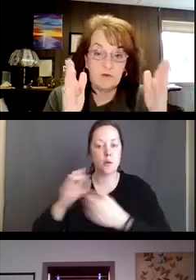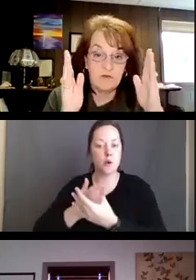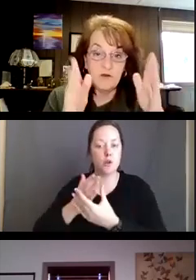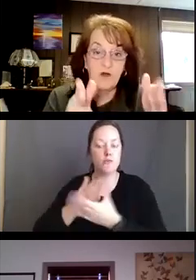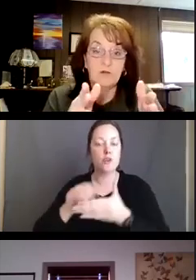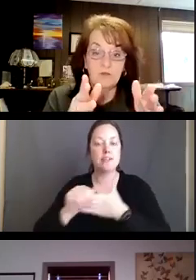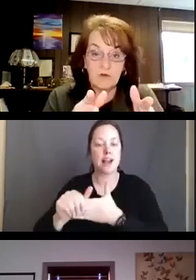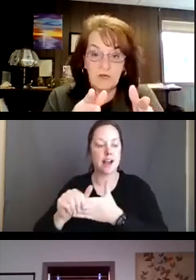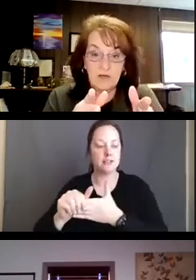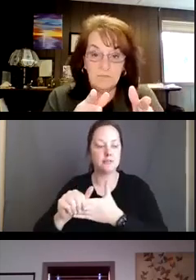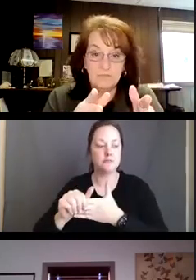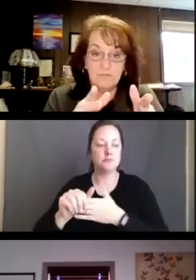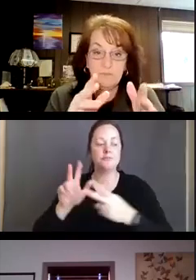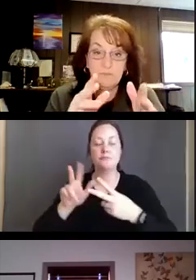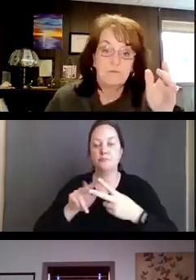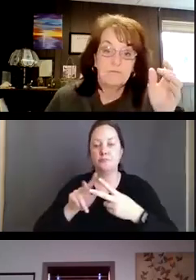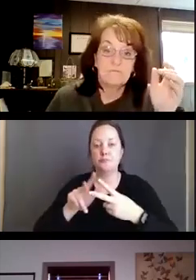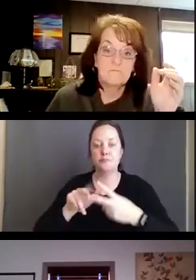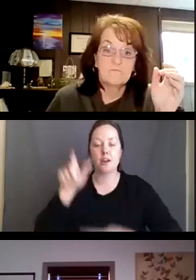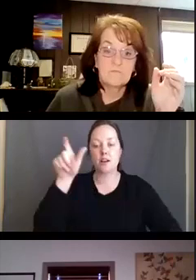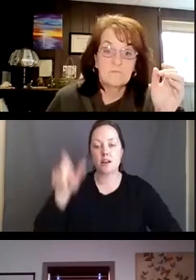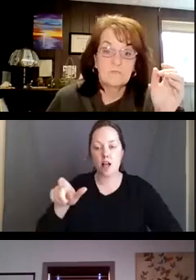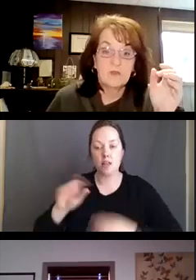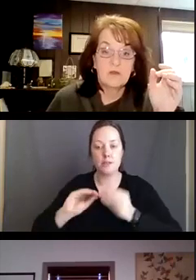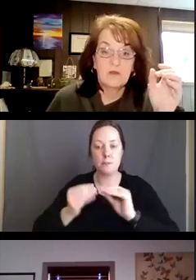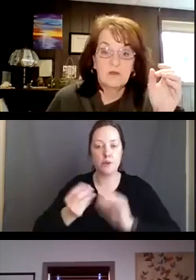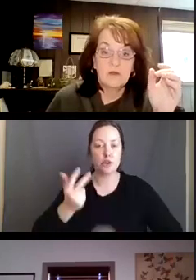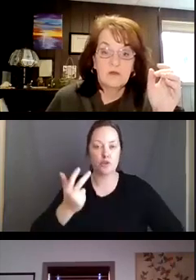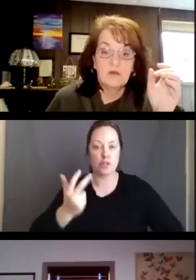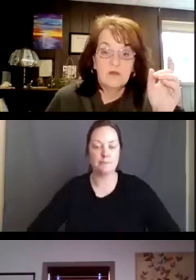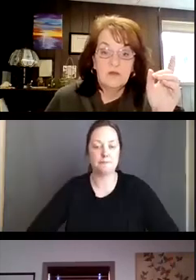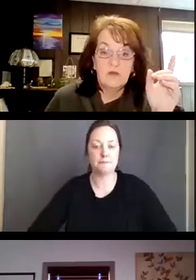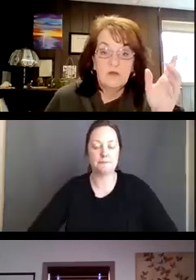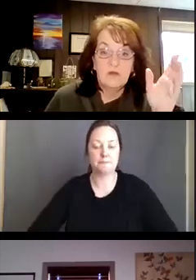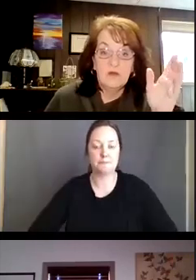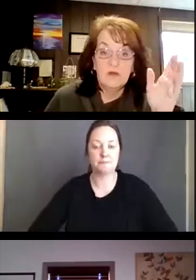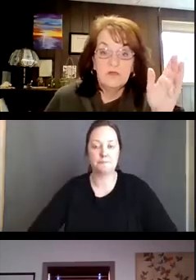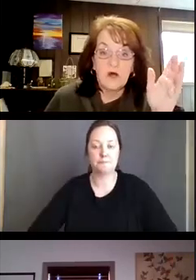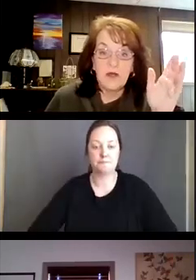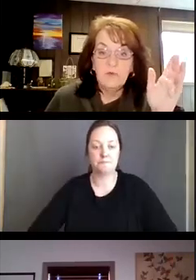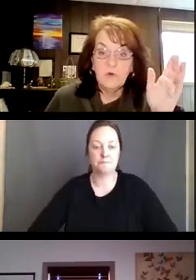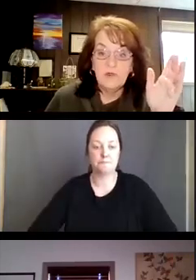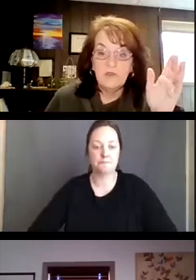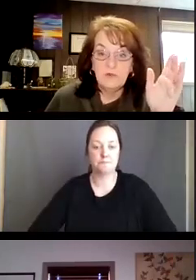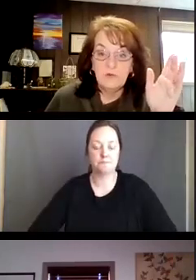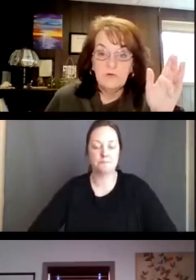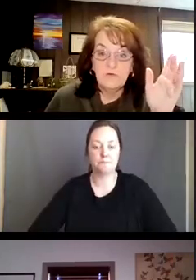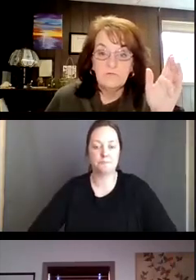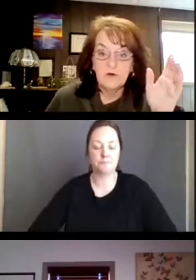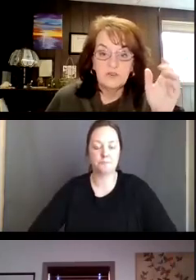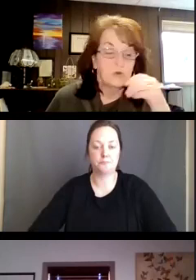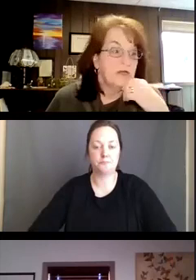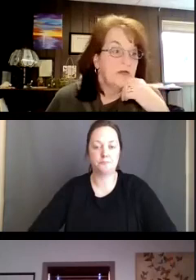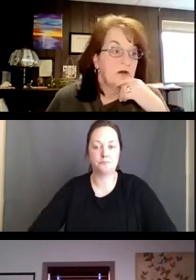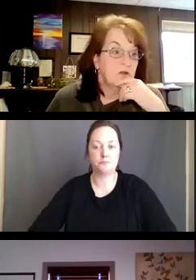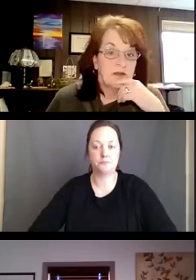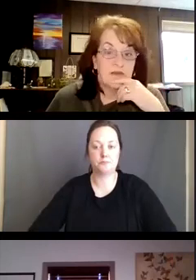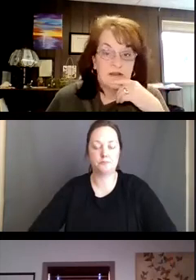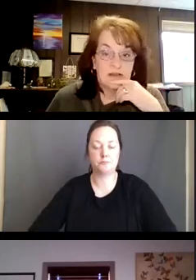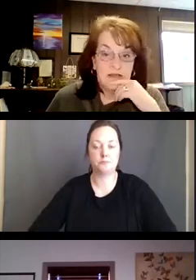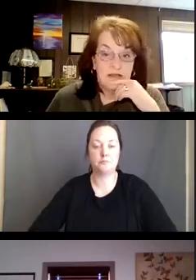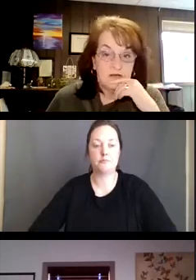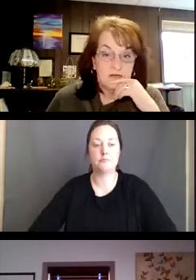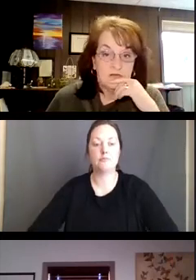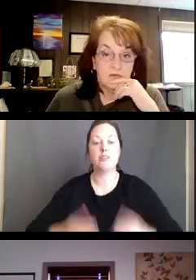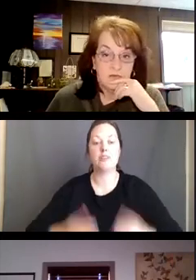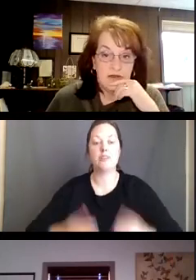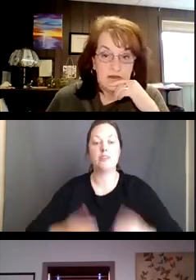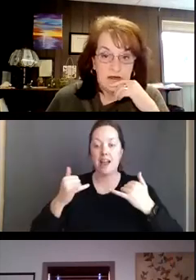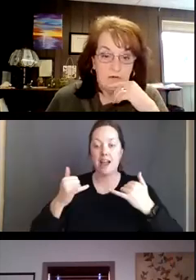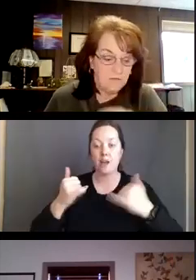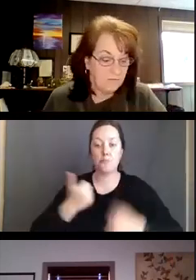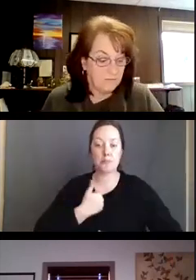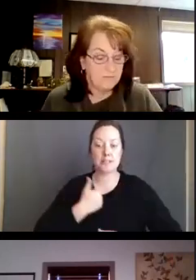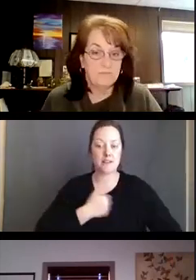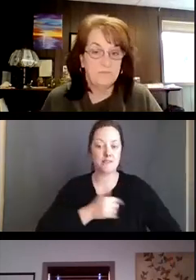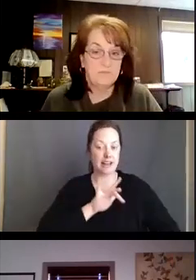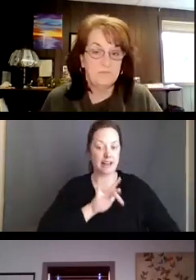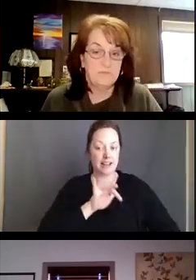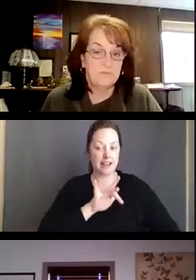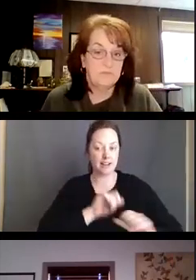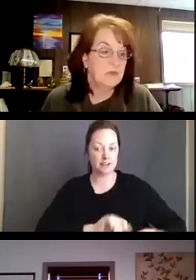If you want to show a video a student has watched, click embed, look at that.